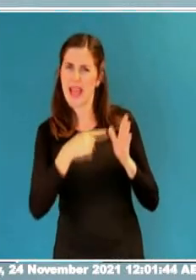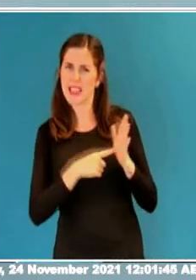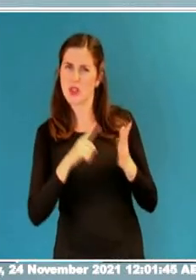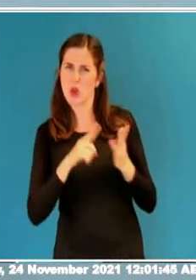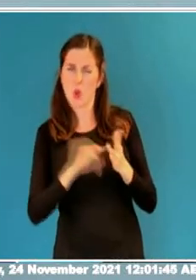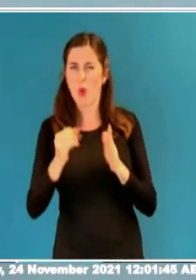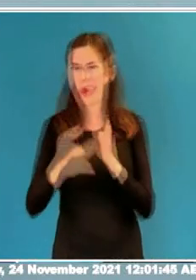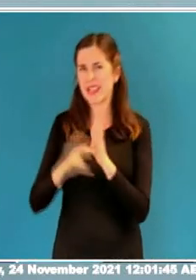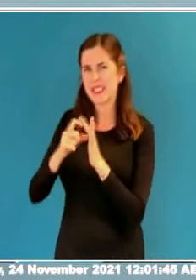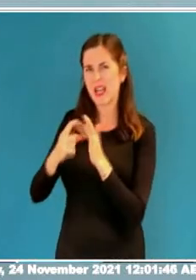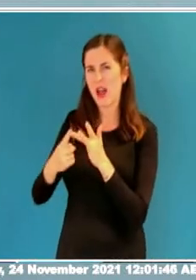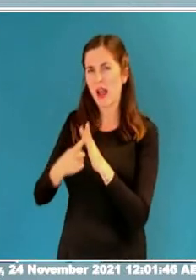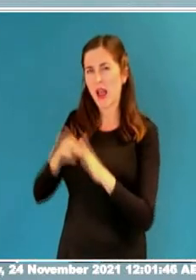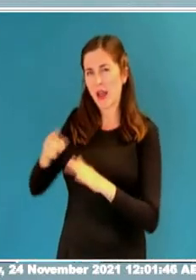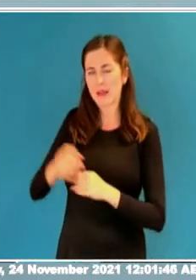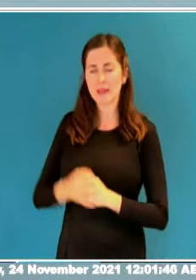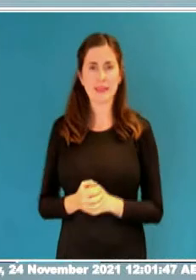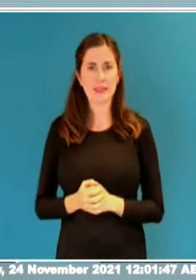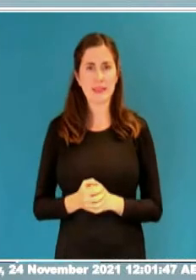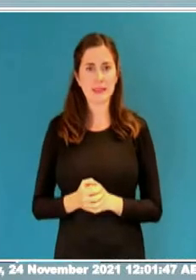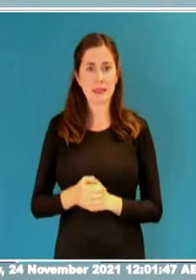are drawn to the Department based on the nature of the work we do.